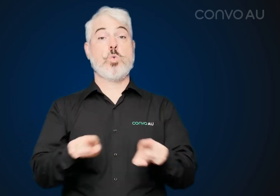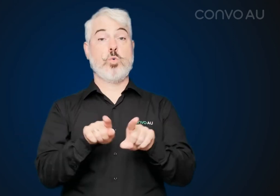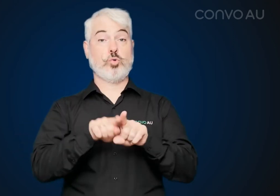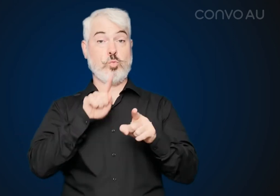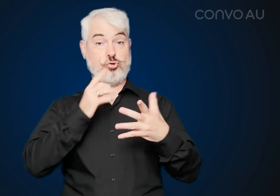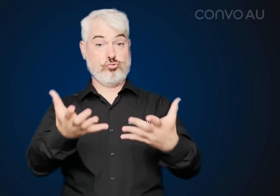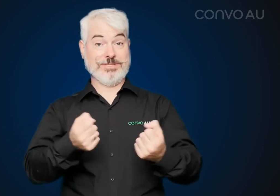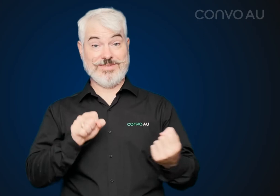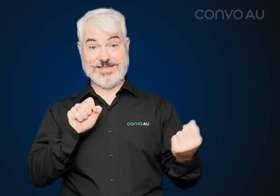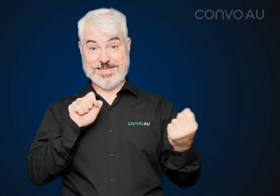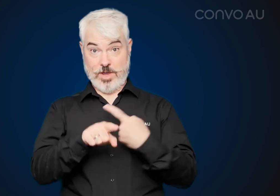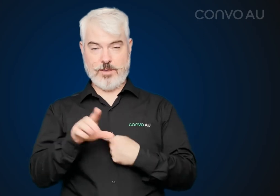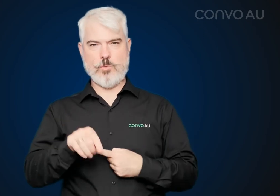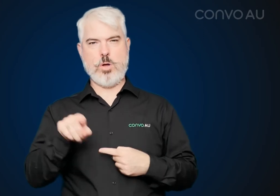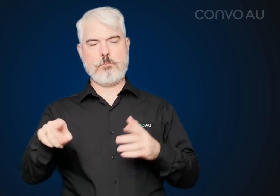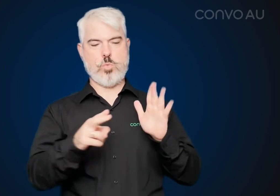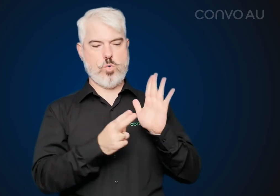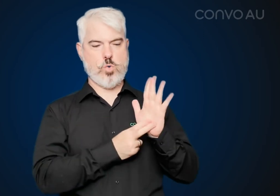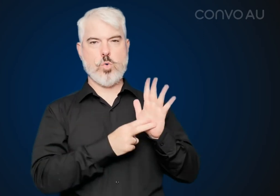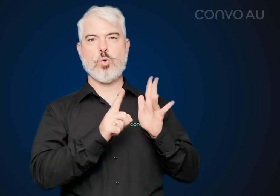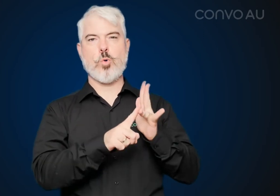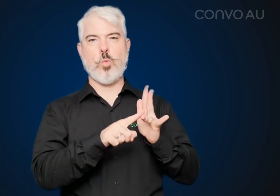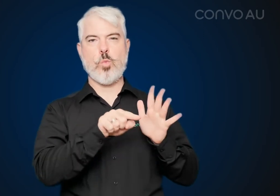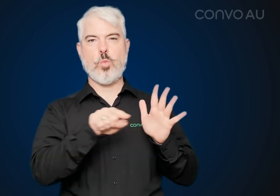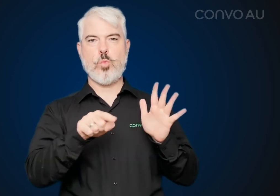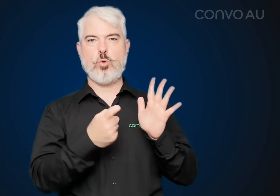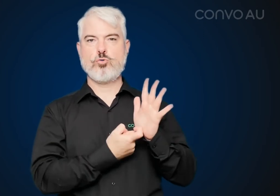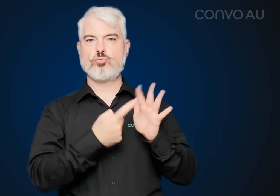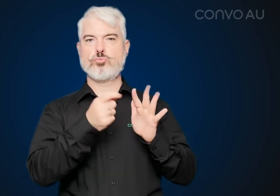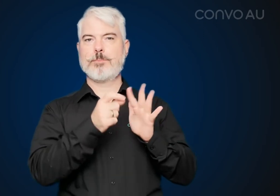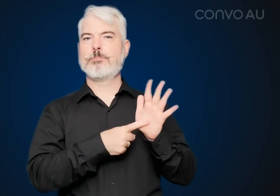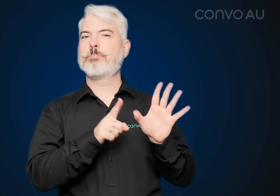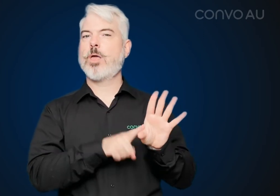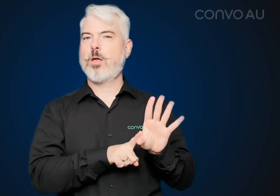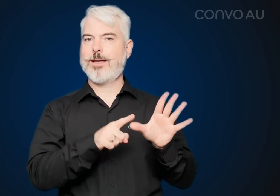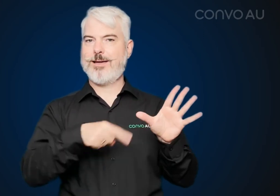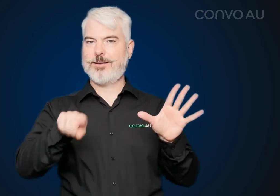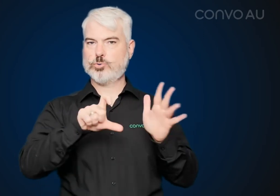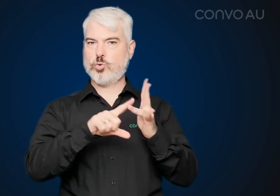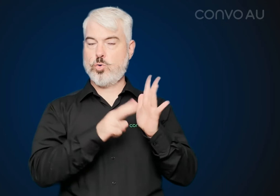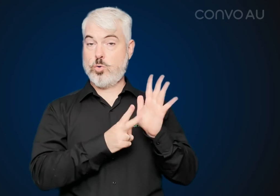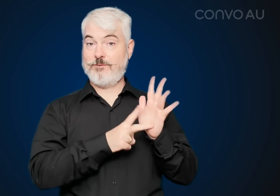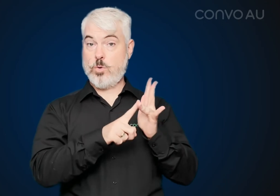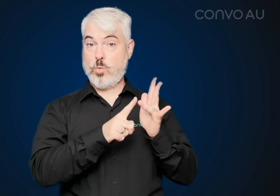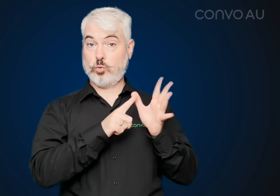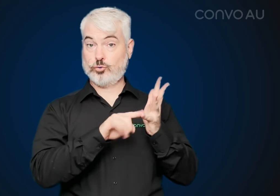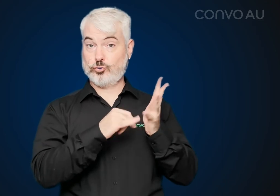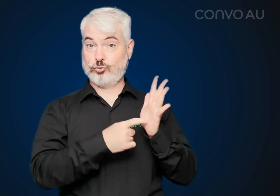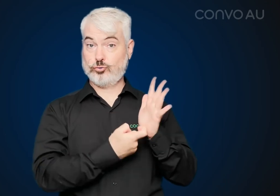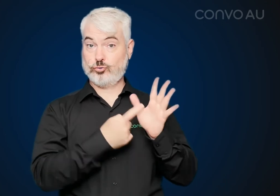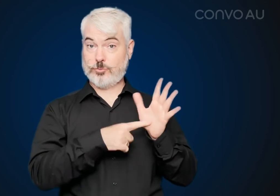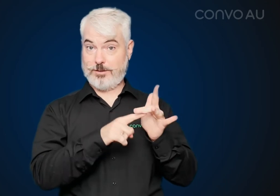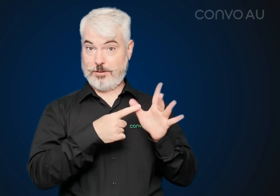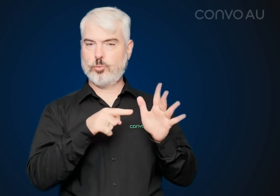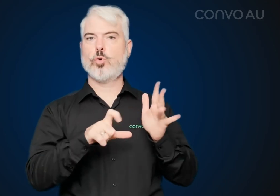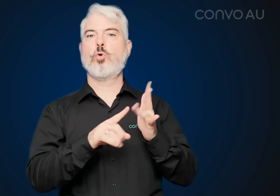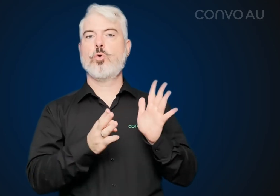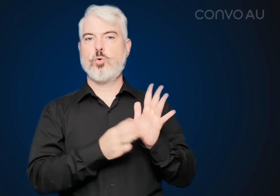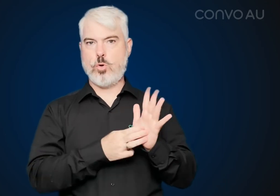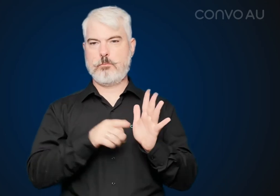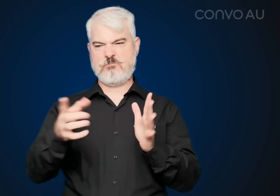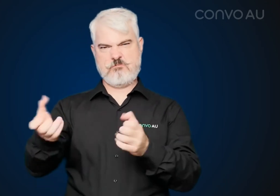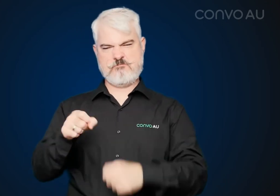and you will get a separate email from no-reply@convoaustralia.com